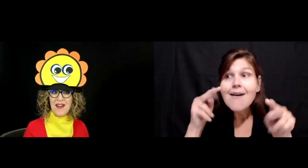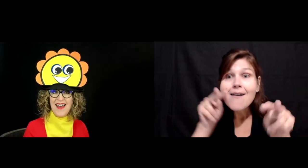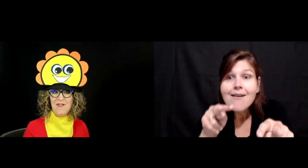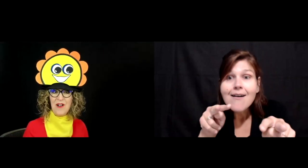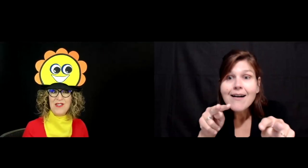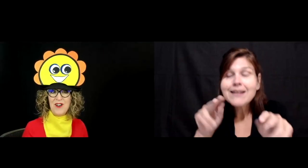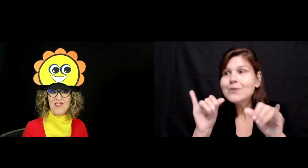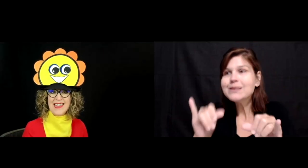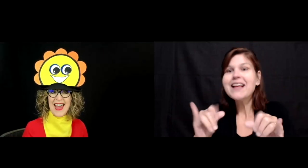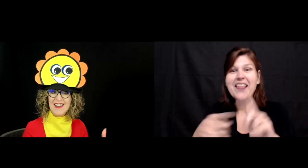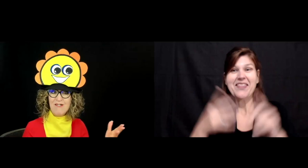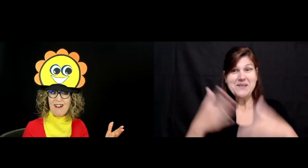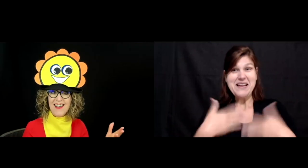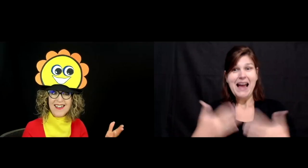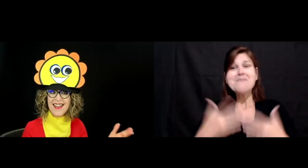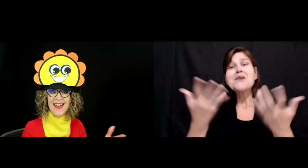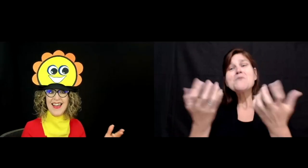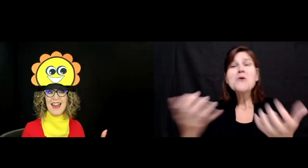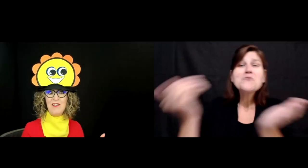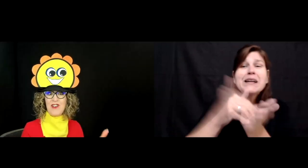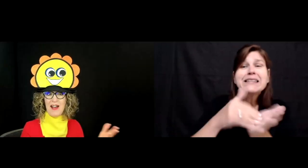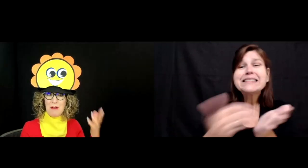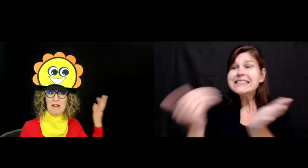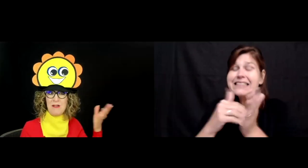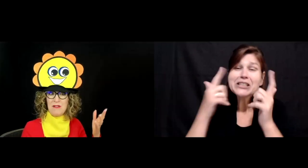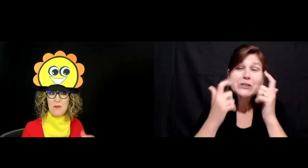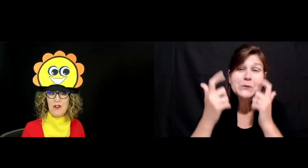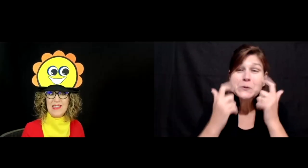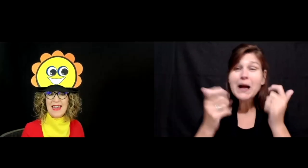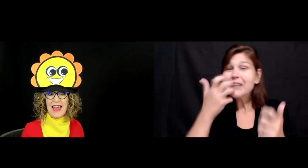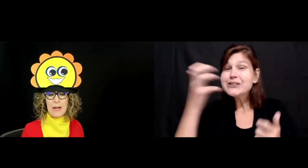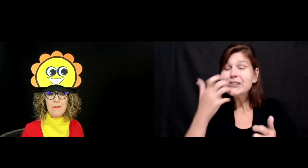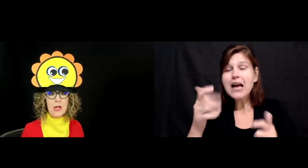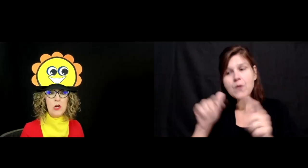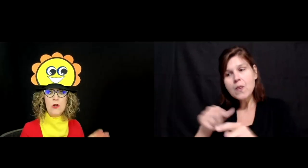and want to watch it again and cry and, you know, shout because they want to watch it again.